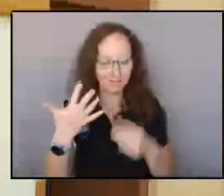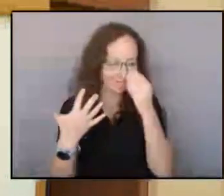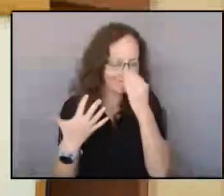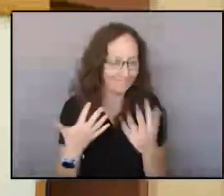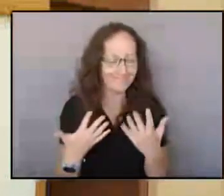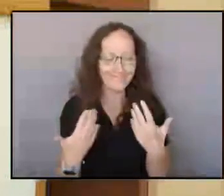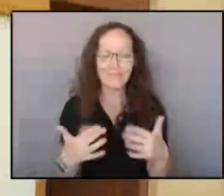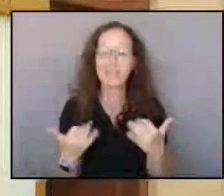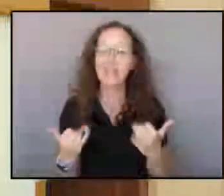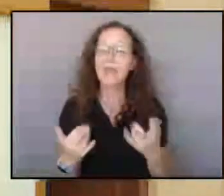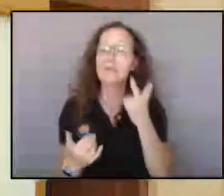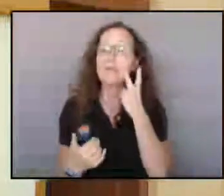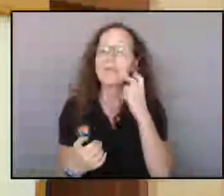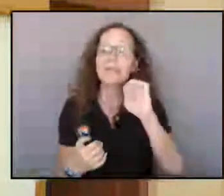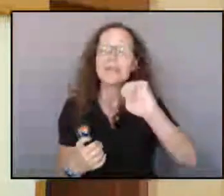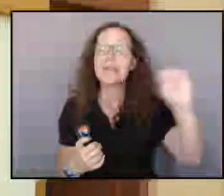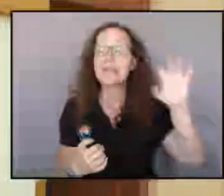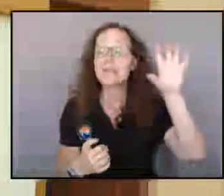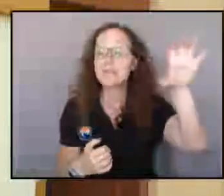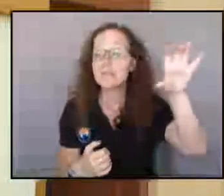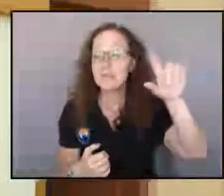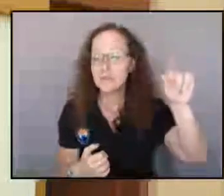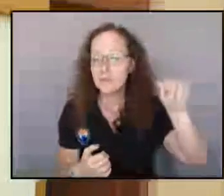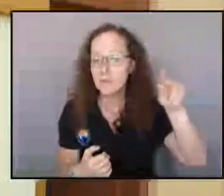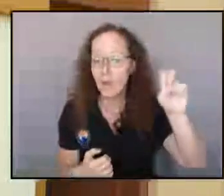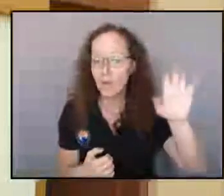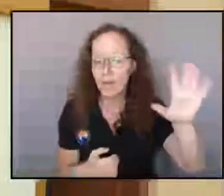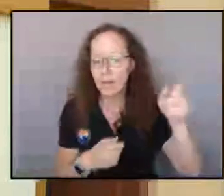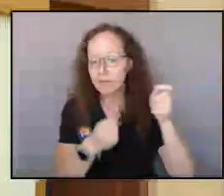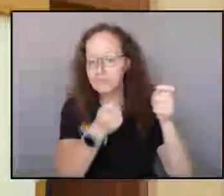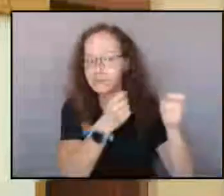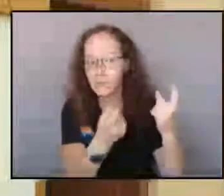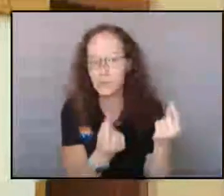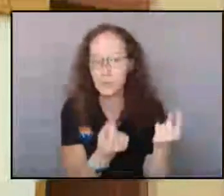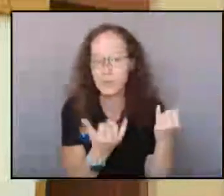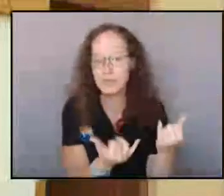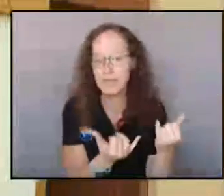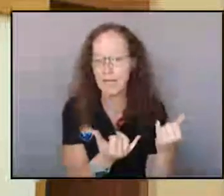THEIR OPERATIONS SECTION CHIEF KEITH GURROLA FOR